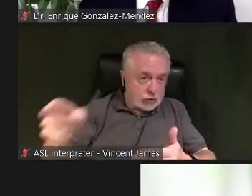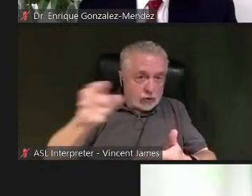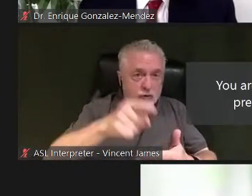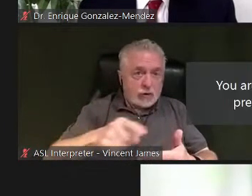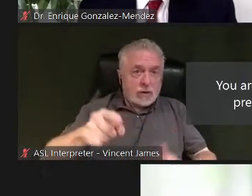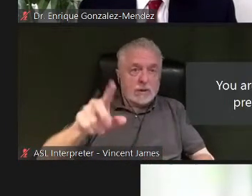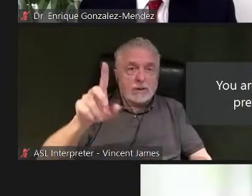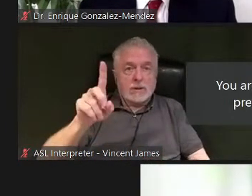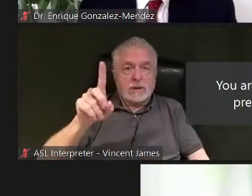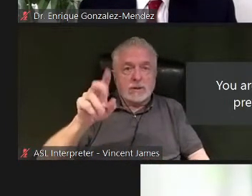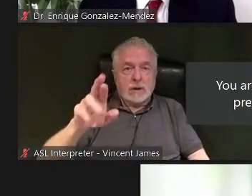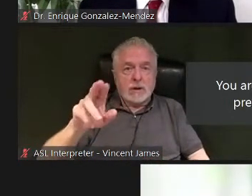Rachel Muslimin Stella,